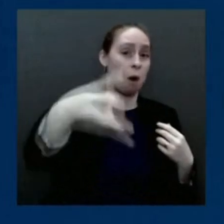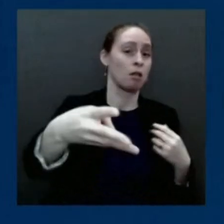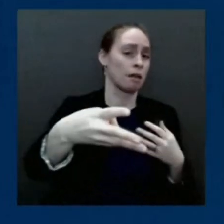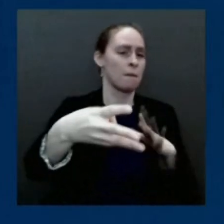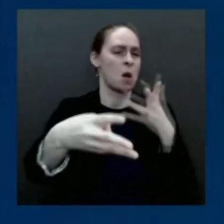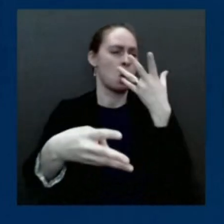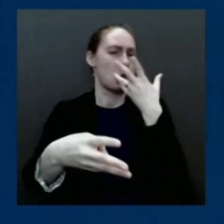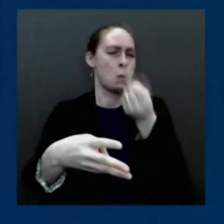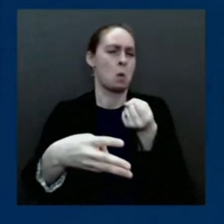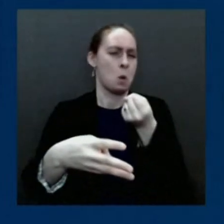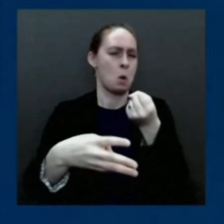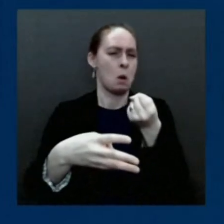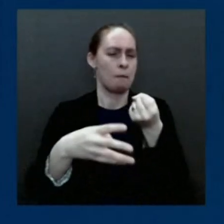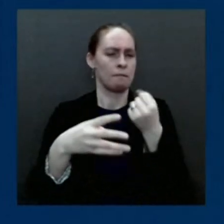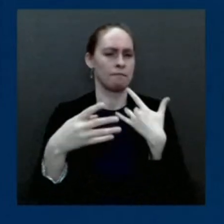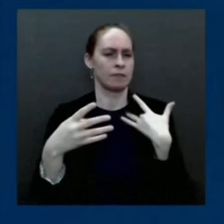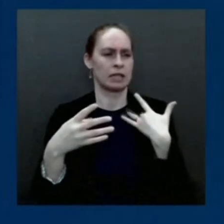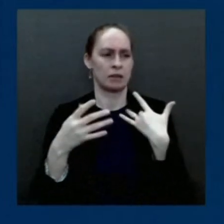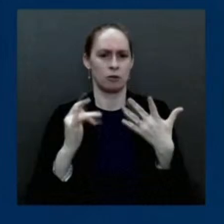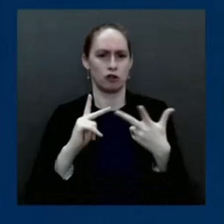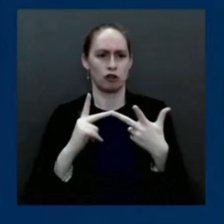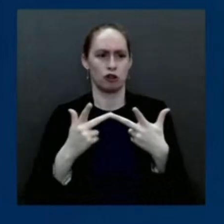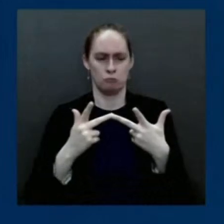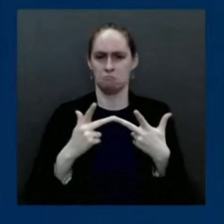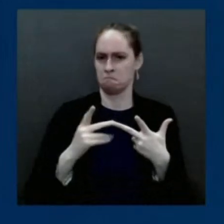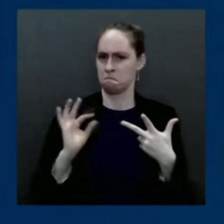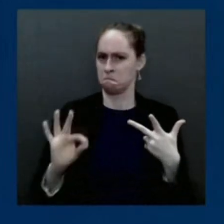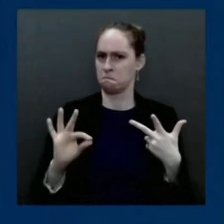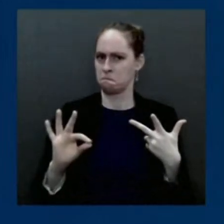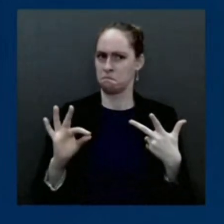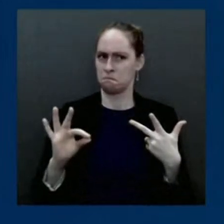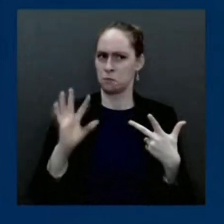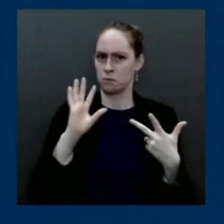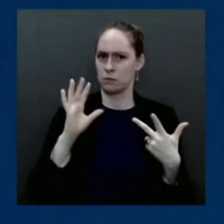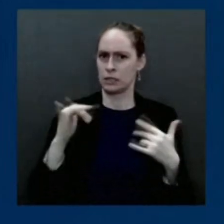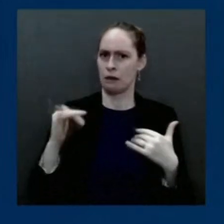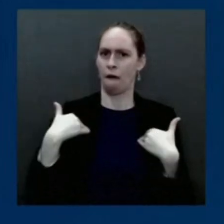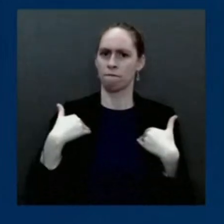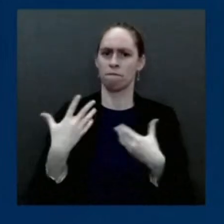A GREATER DEGREE OF DURRABILITY AND PROTECTION FROM THAT BOOSTER SHOT SO WE'RE GOING TO